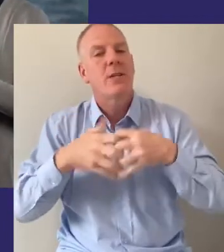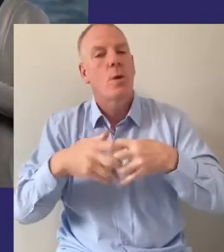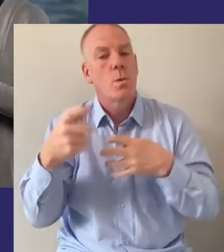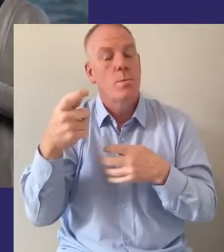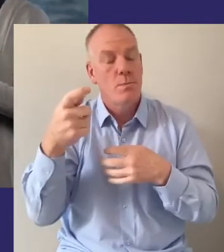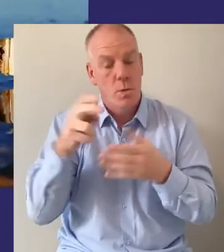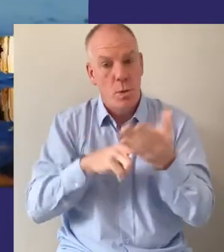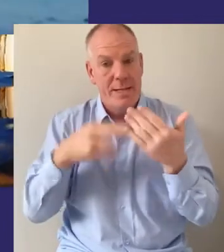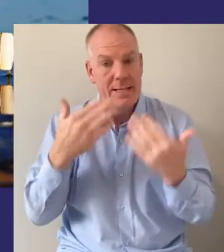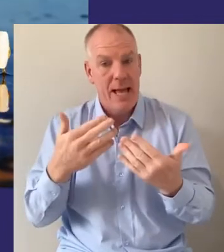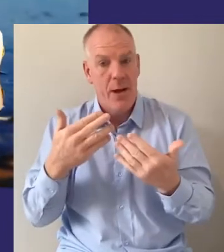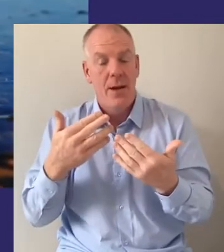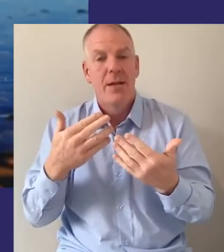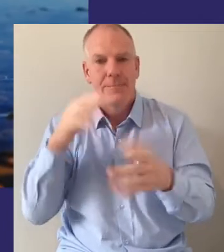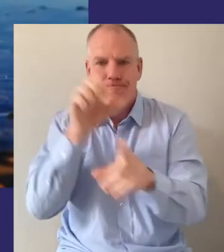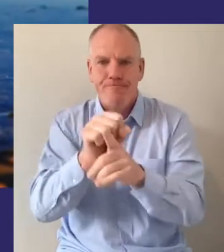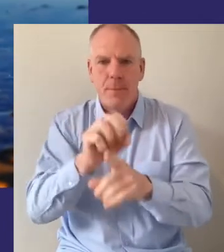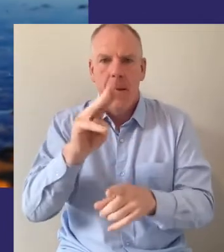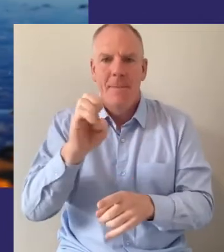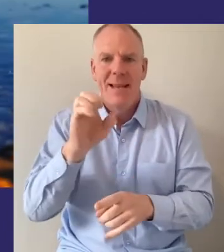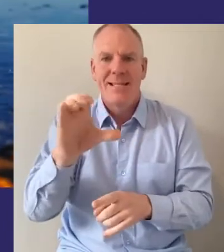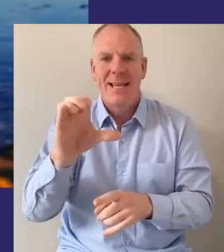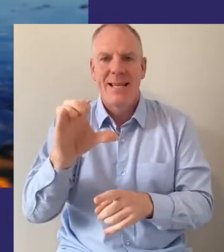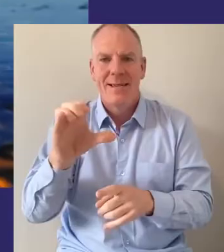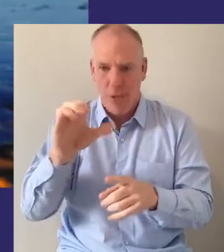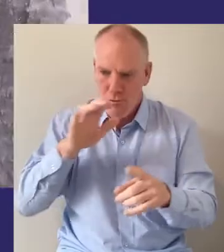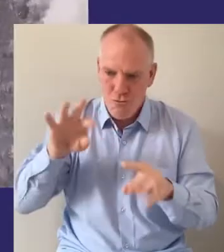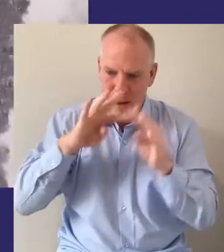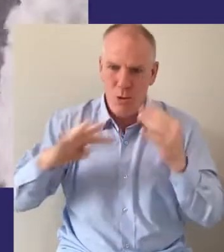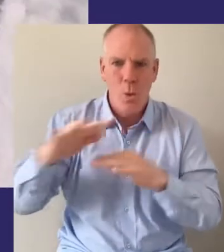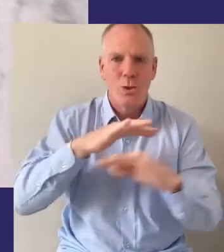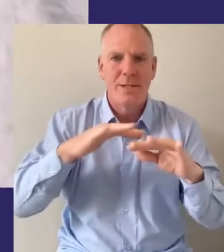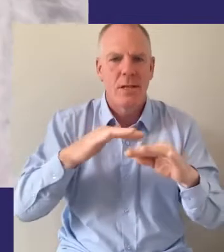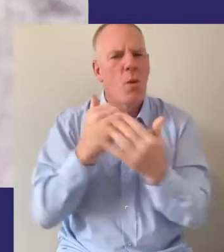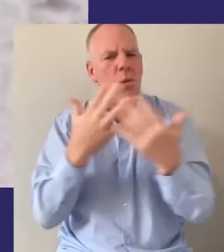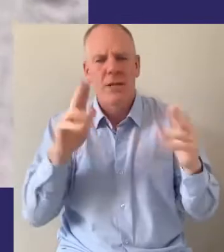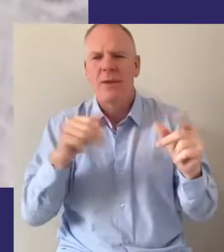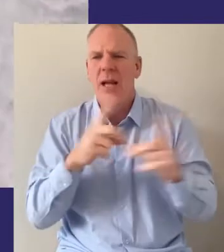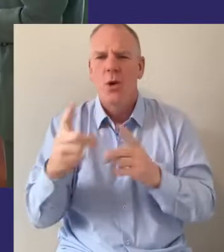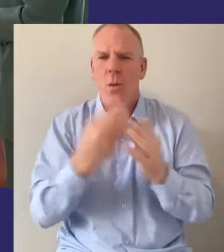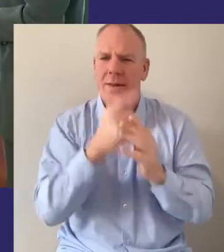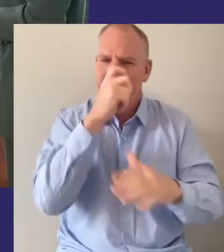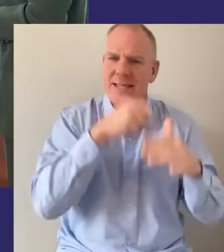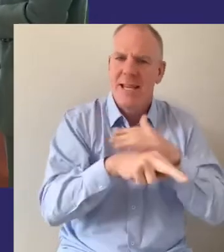we're using is looking at plastics in the ocean. So there are loads of different things that you can do at school with your teacher or at home, and we will put up some resources